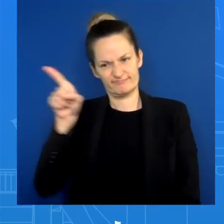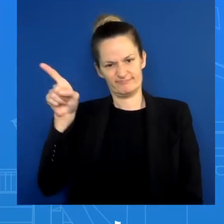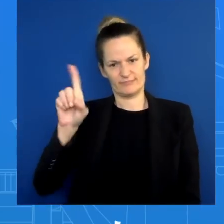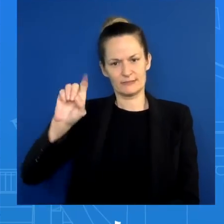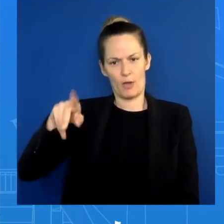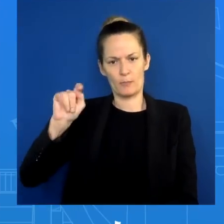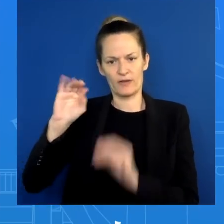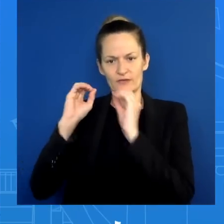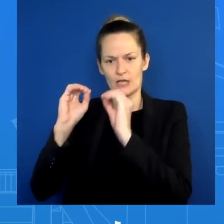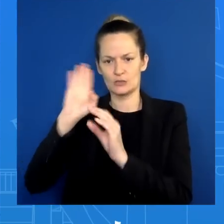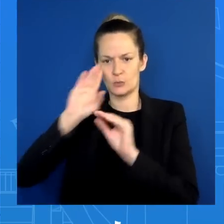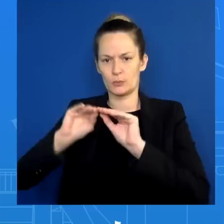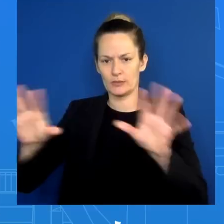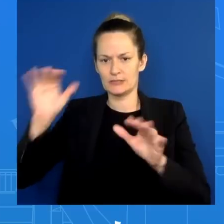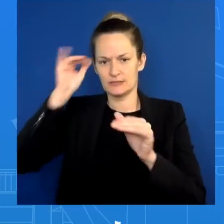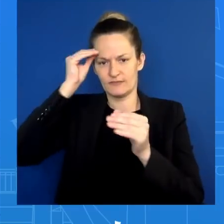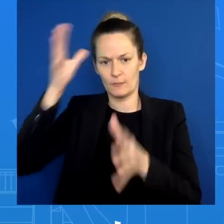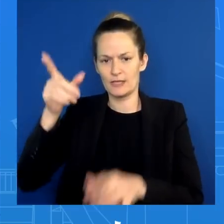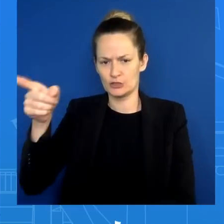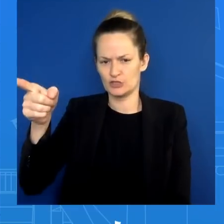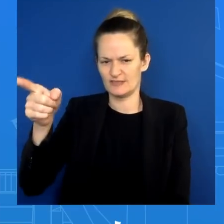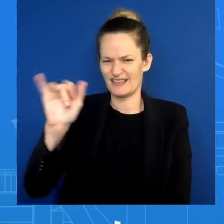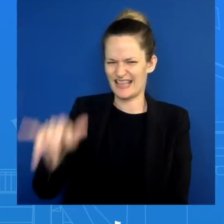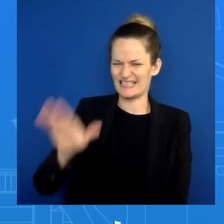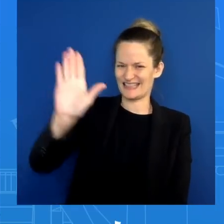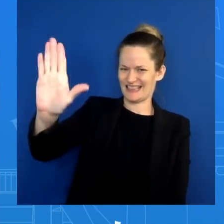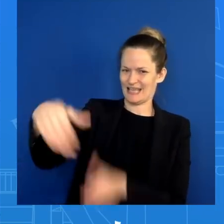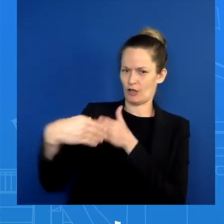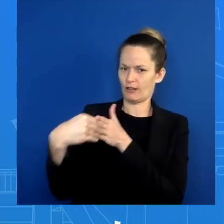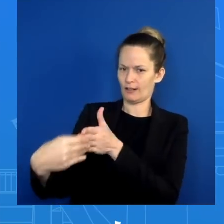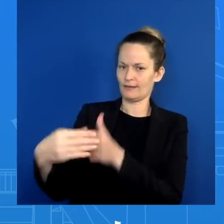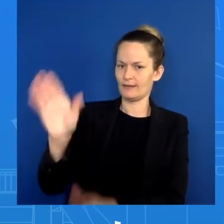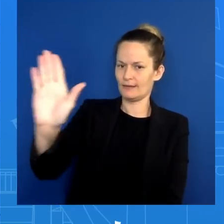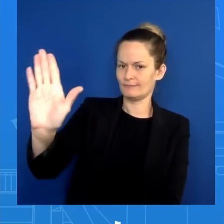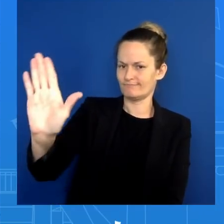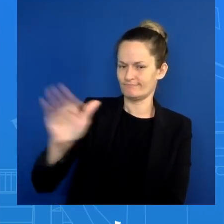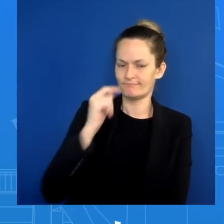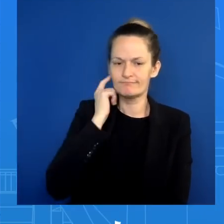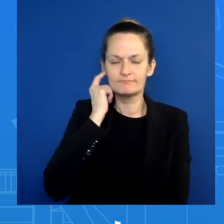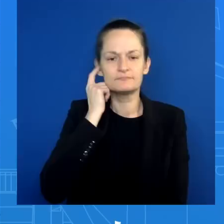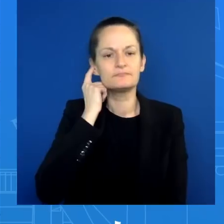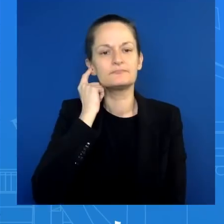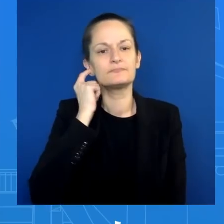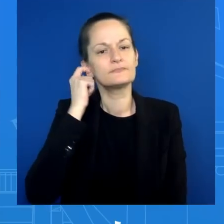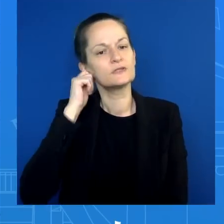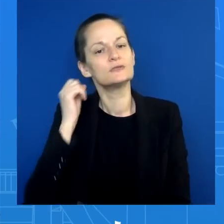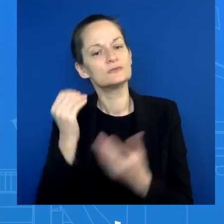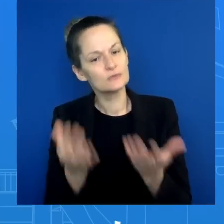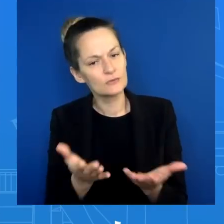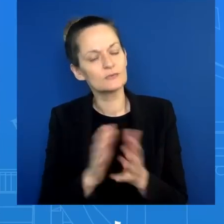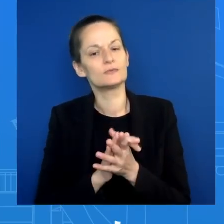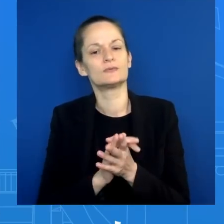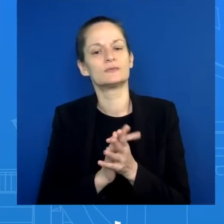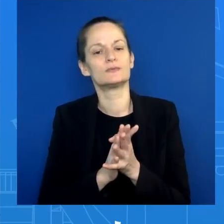because this is something that that this is an action that clearly was taken by the Department of Education.